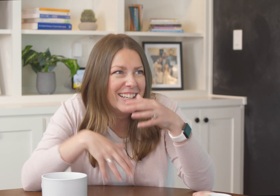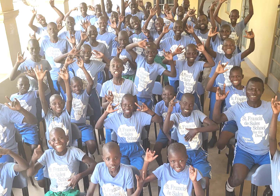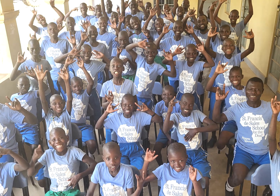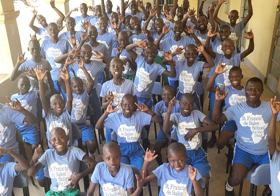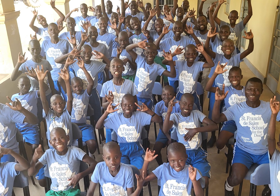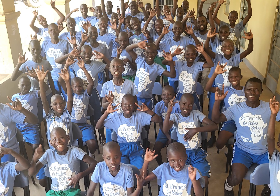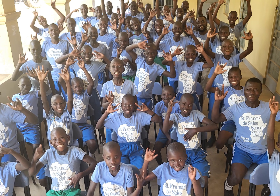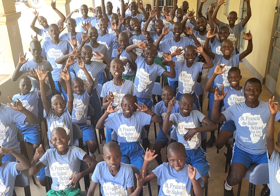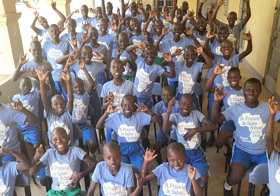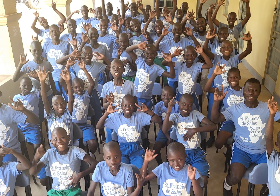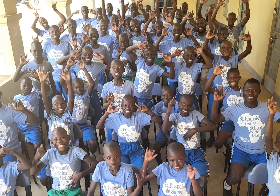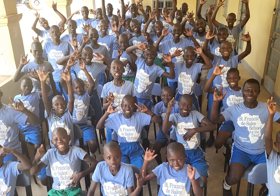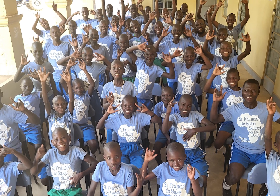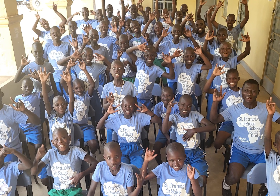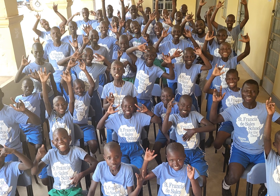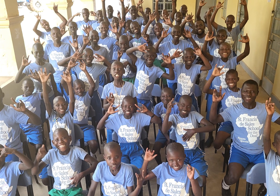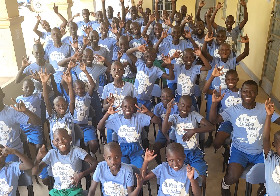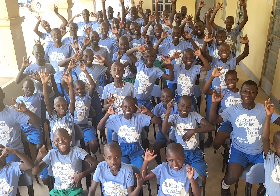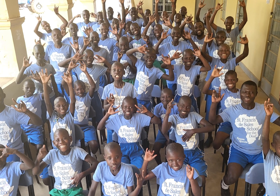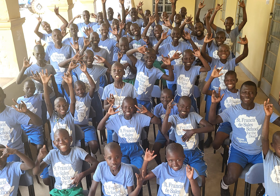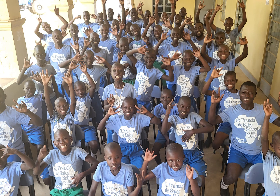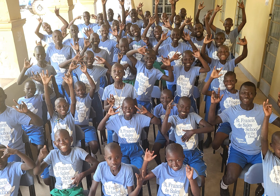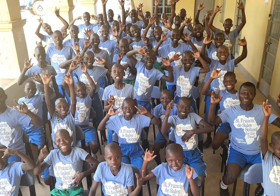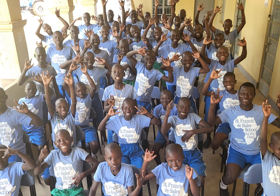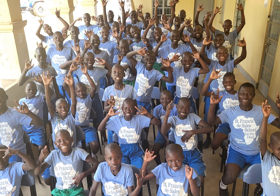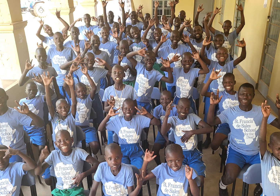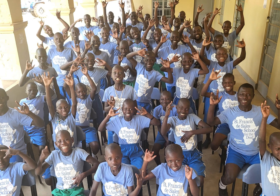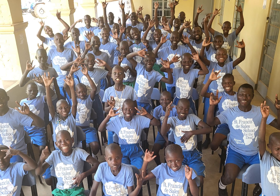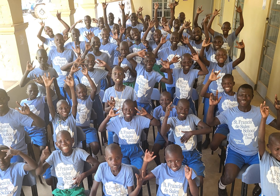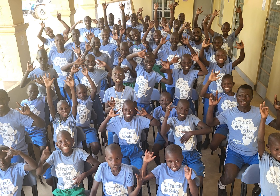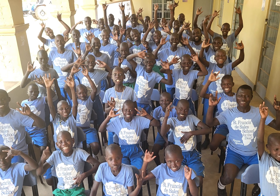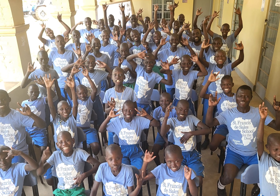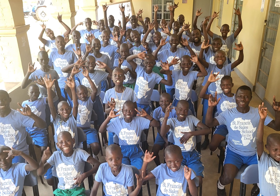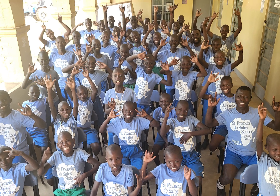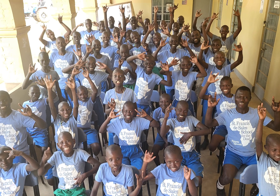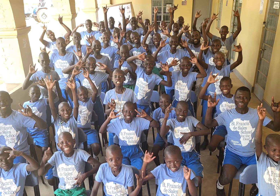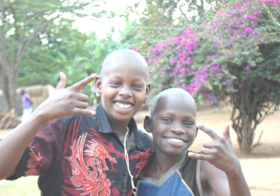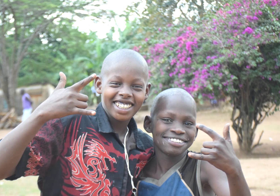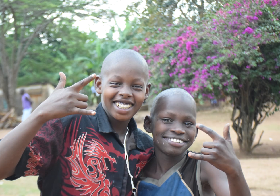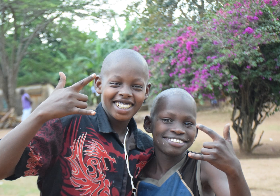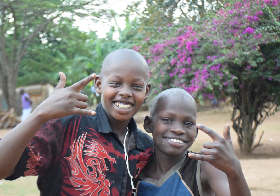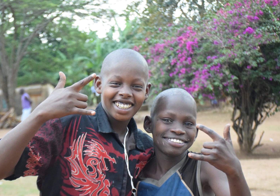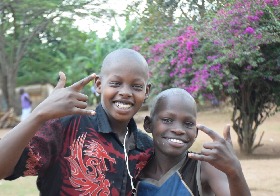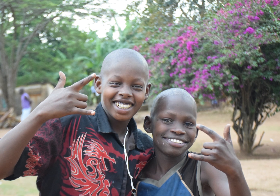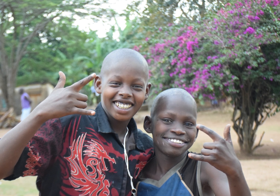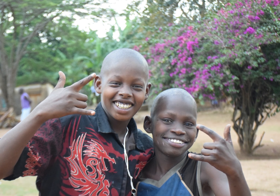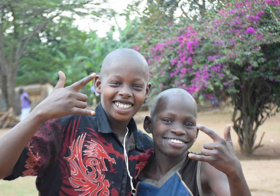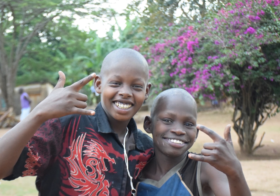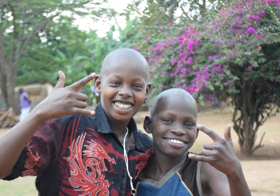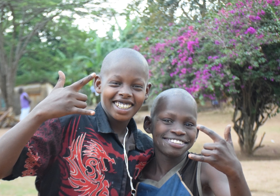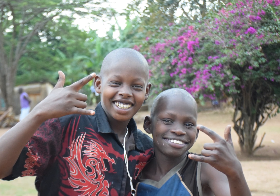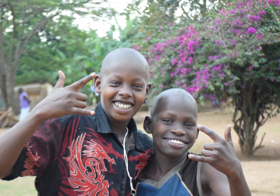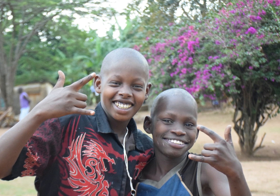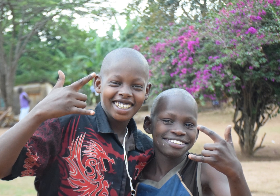So now word has spread that there is this amazing school for the deaf. You know, we're doing all the school fees, everything.